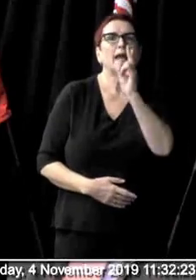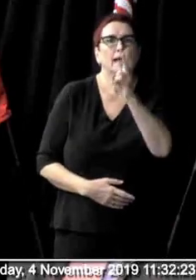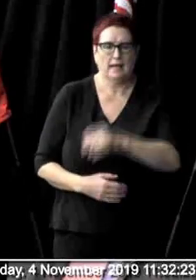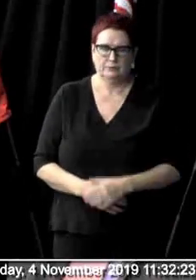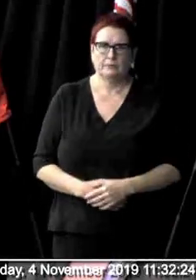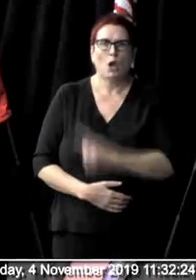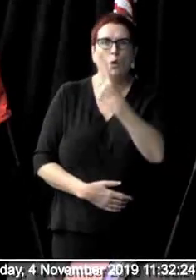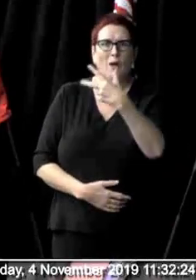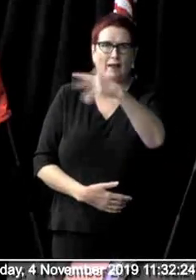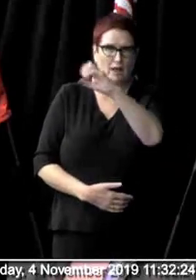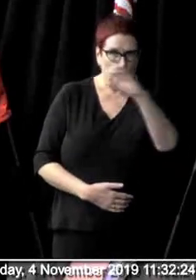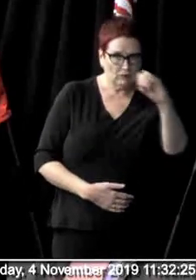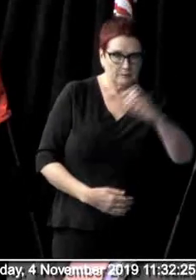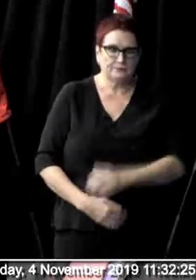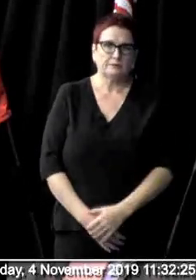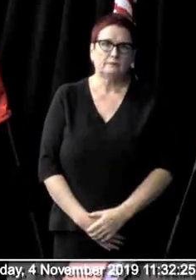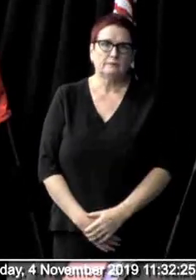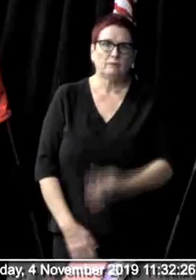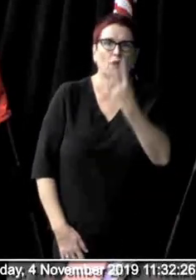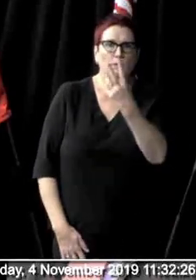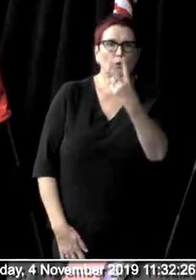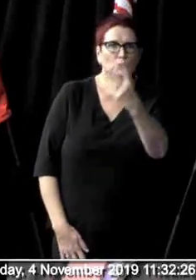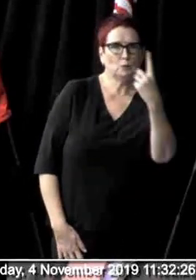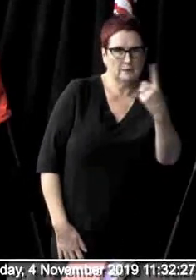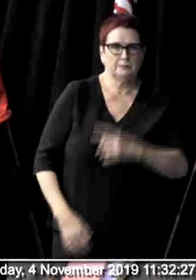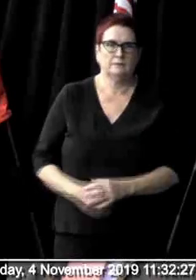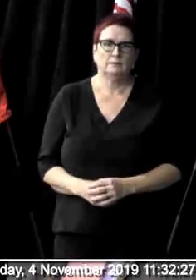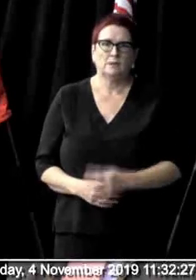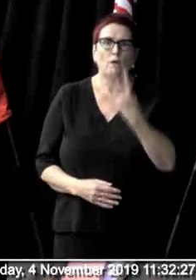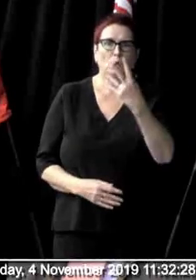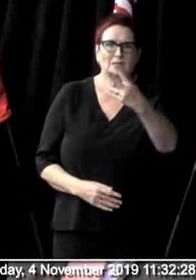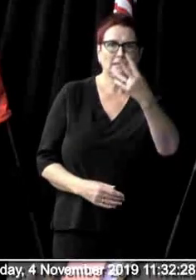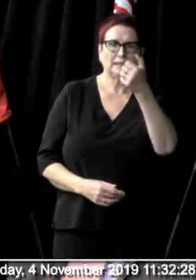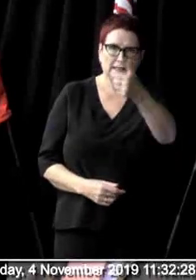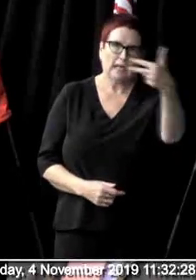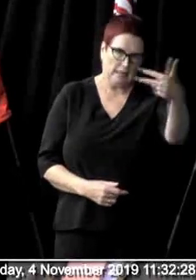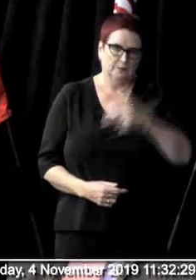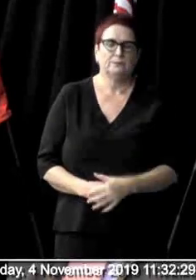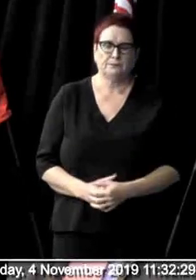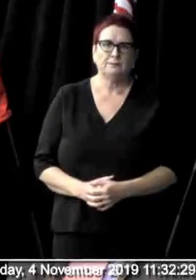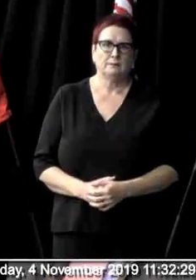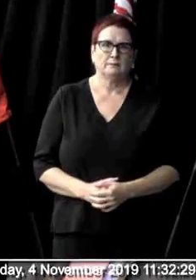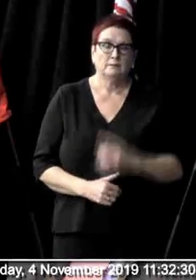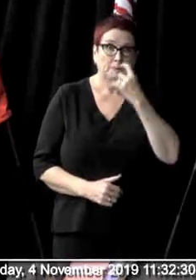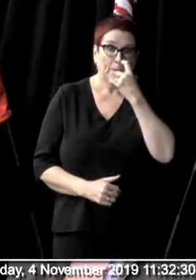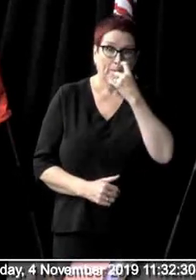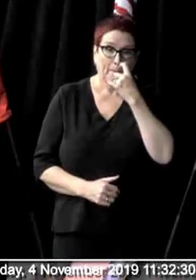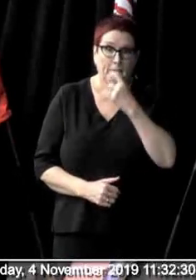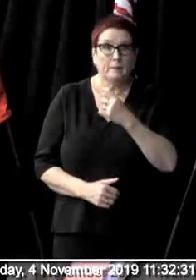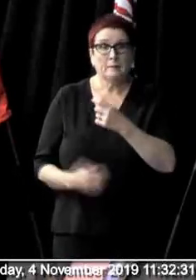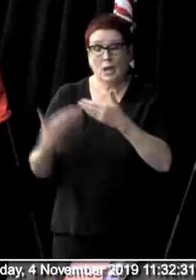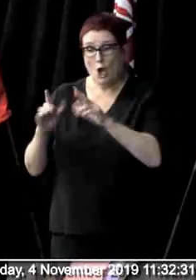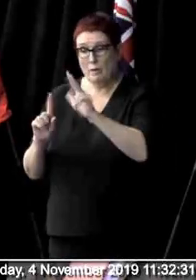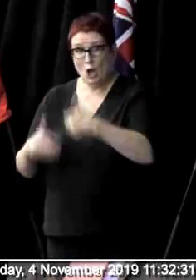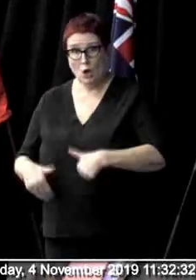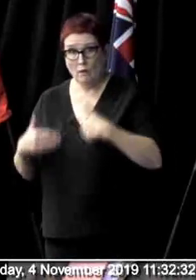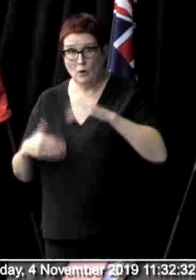1800 421 468 – and is available from 9am till 6pm Eastern Standard Time,